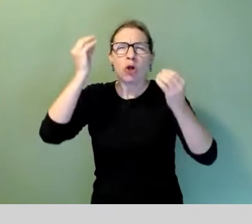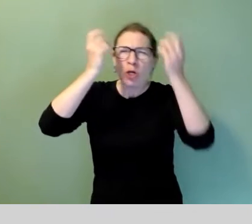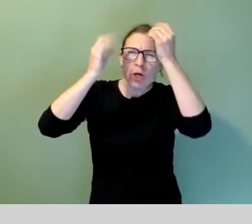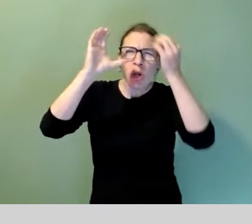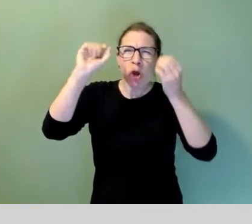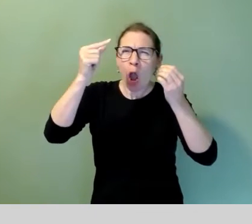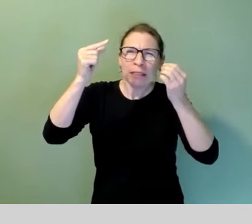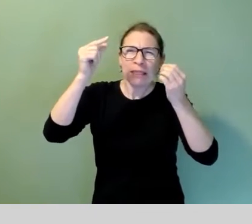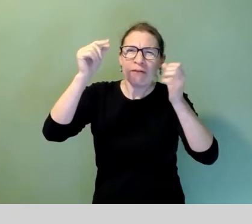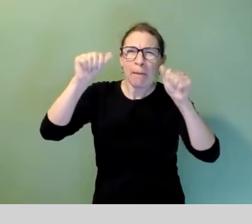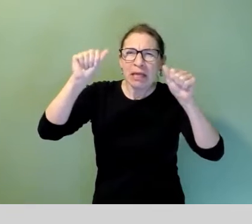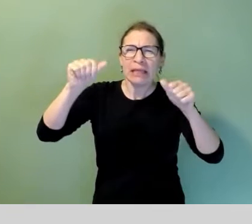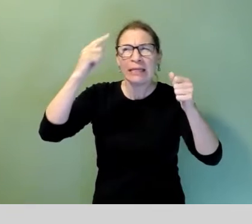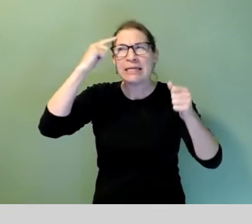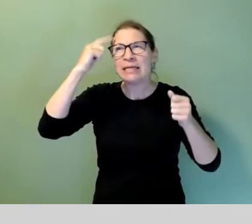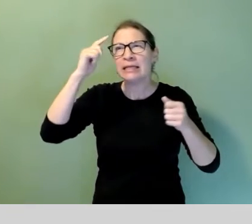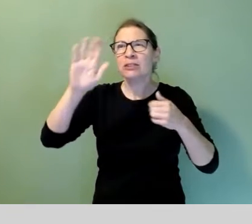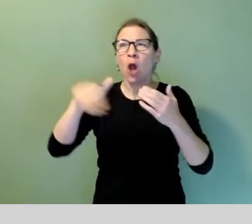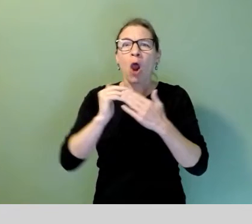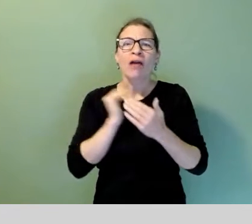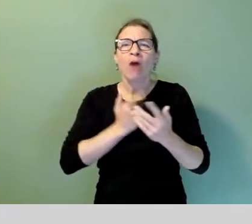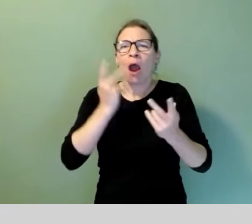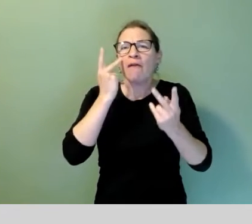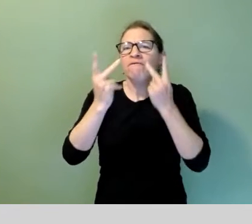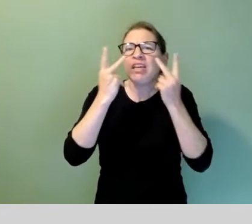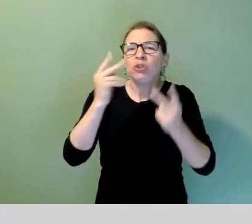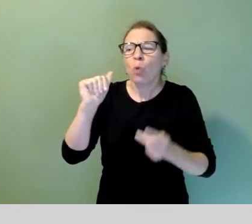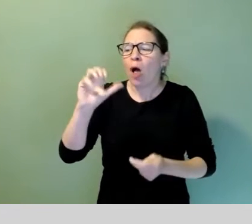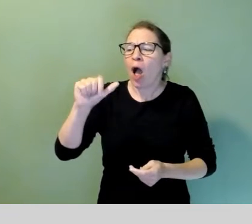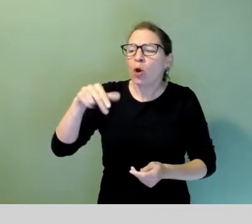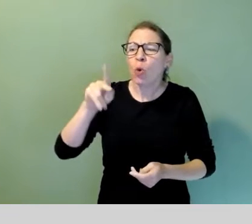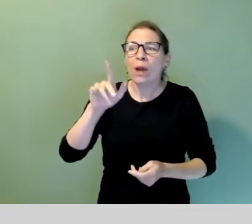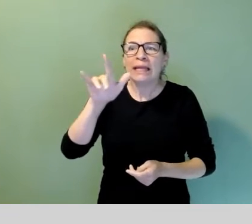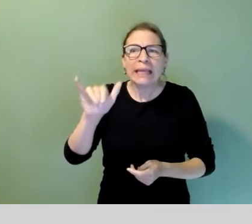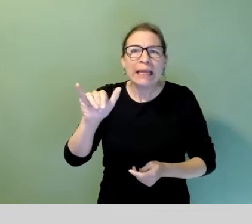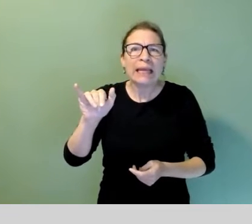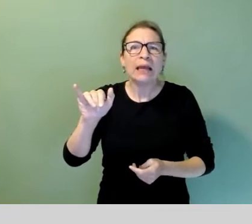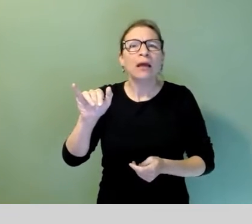or all of our visual activity and capacity to understand